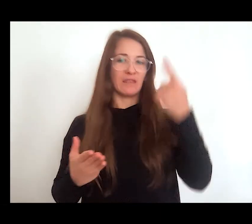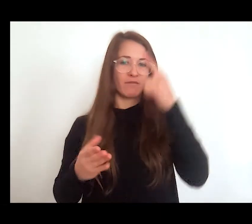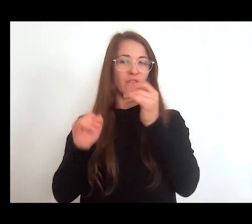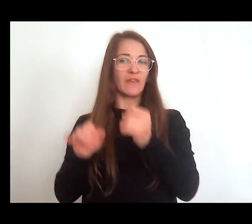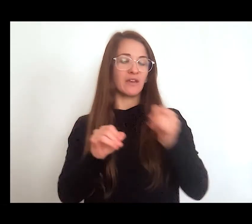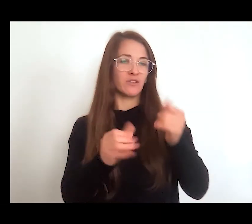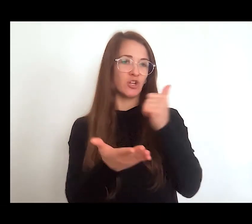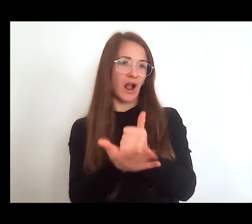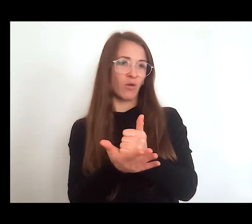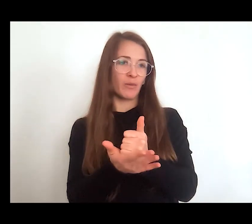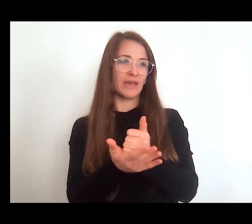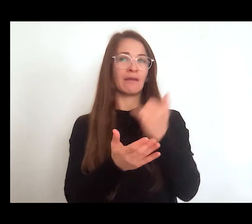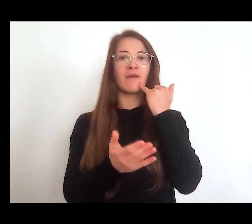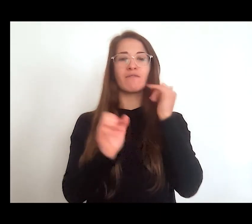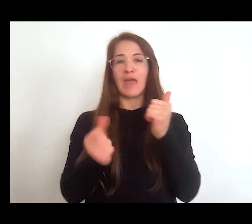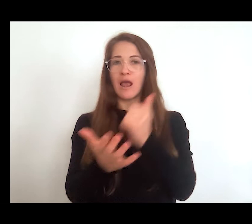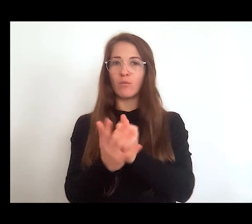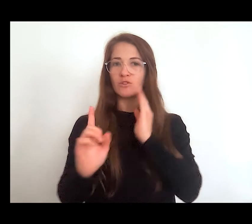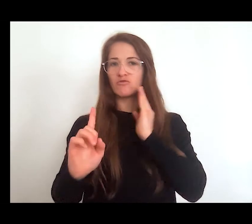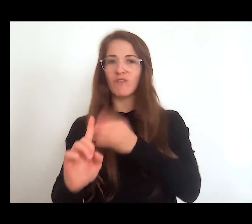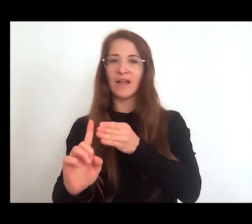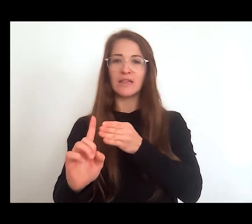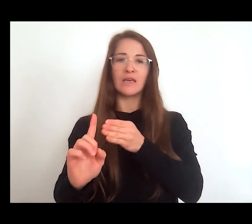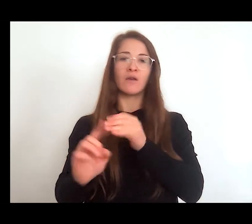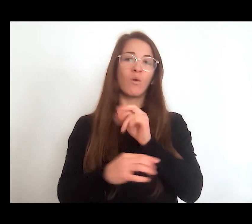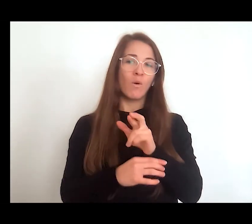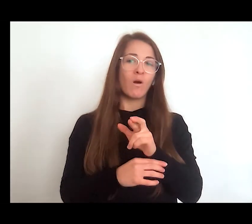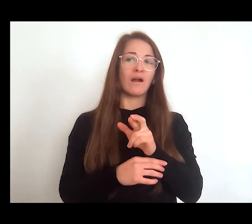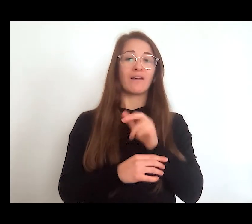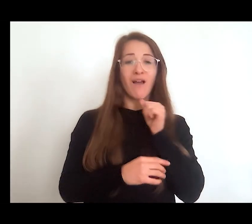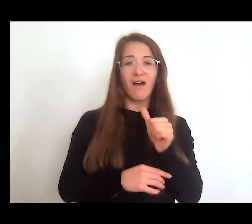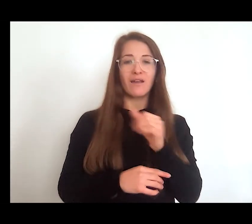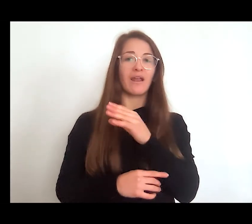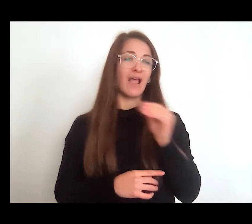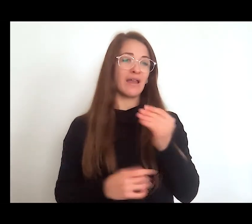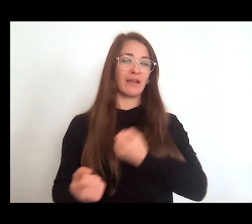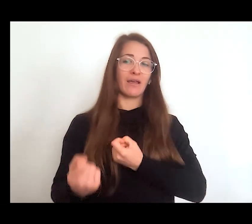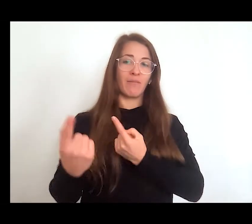IT IS REALLY BEING THERE FOR THE INDIVIDUAL, WHETHER YOU CAN HELP THEM DIRECTLY OR NOT.